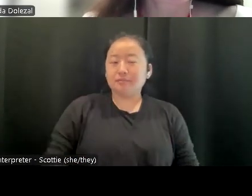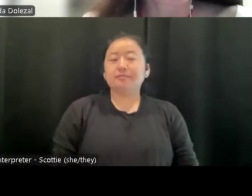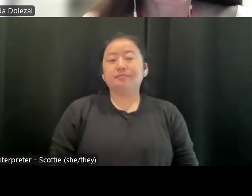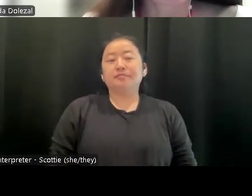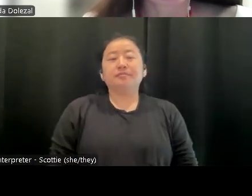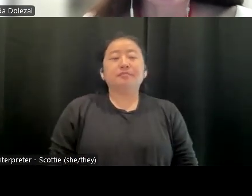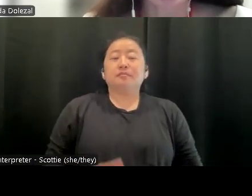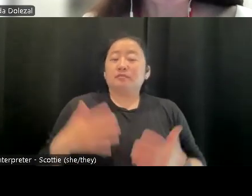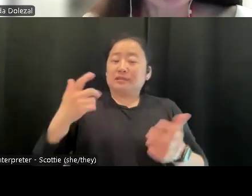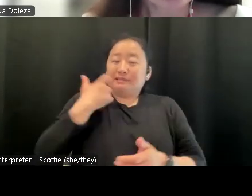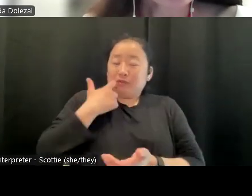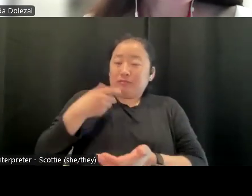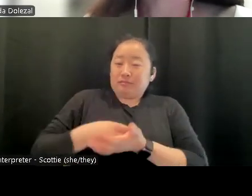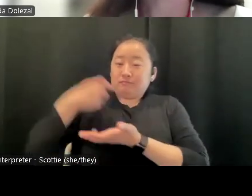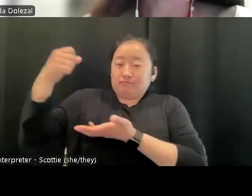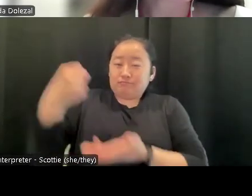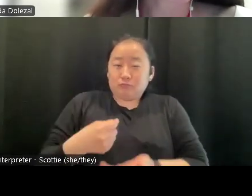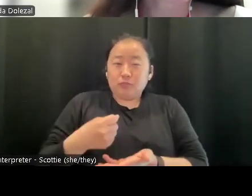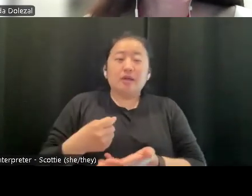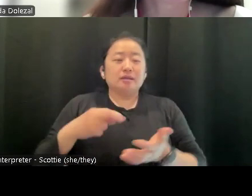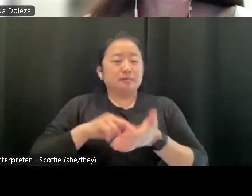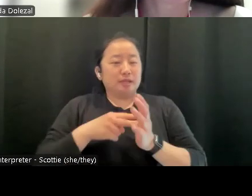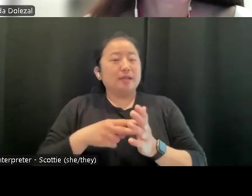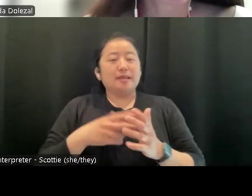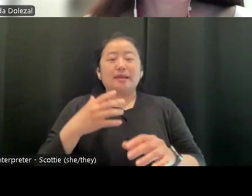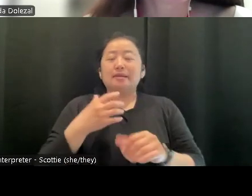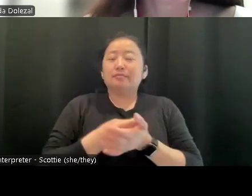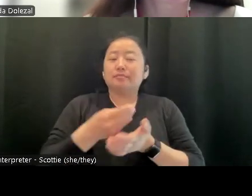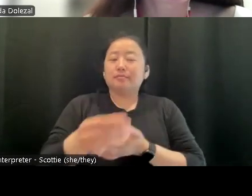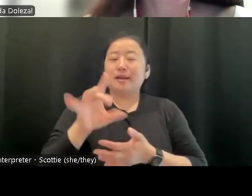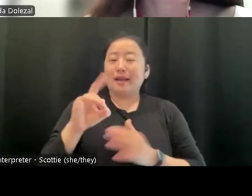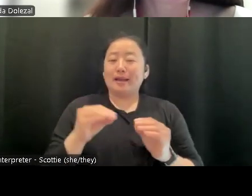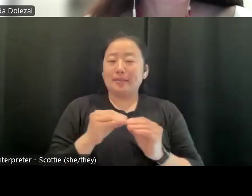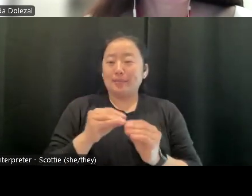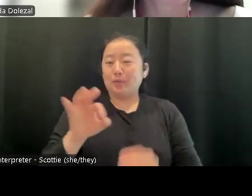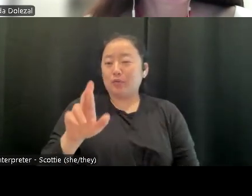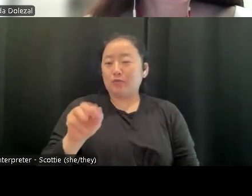opportunity to try them out. They've seen the importance